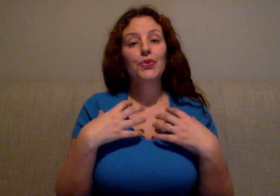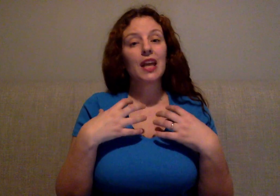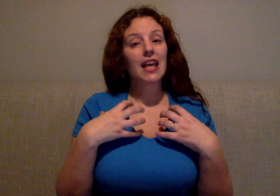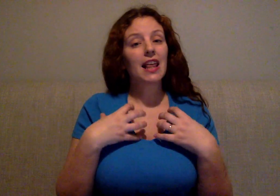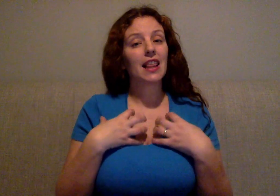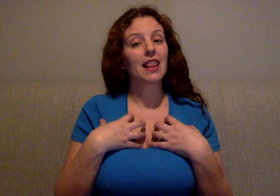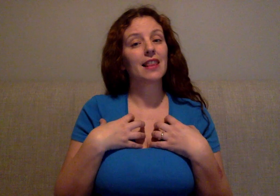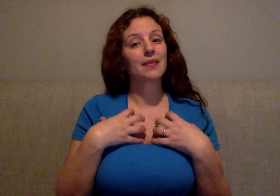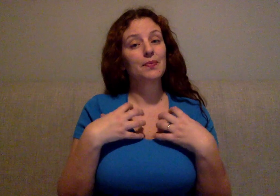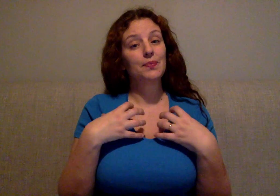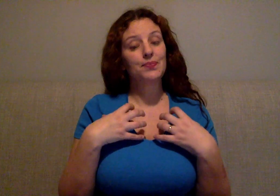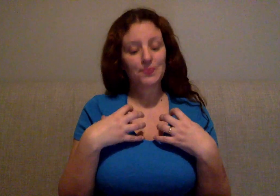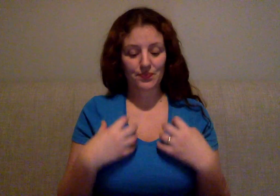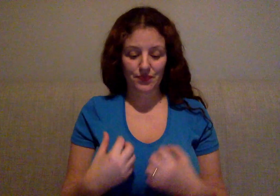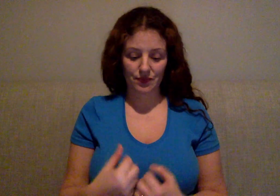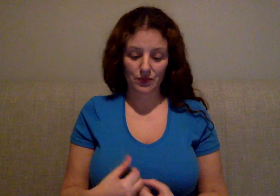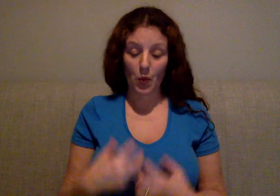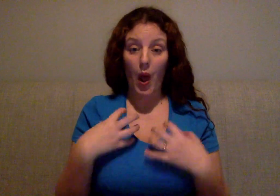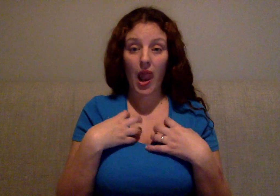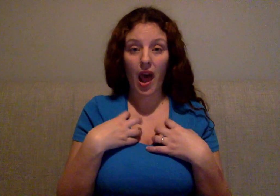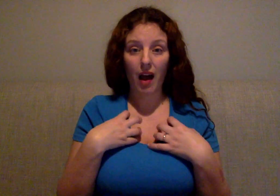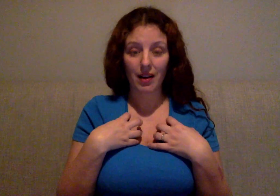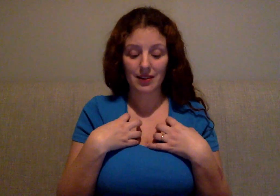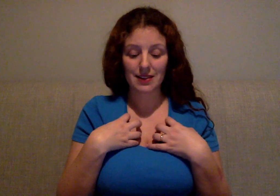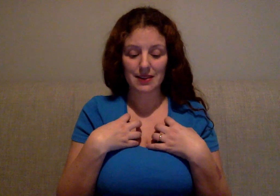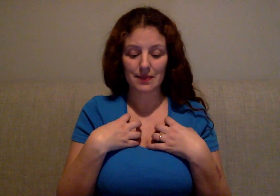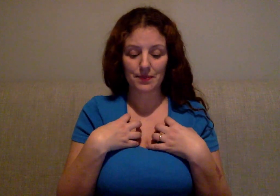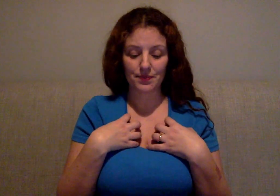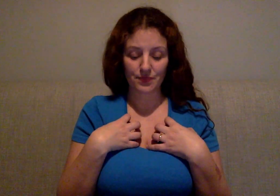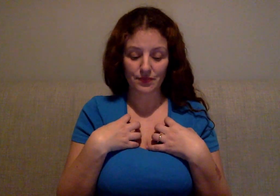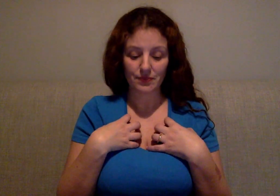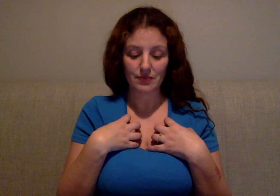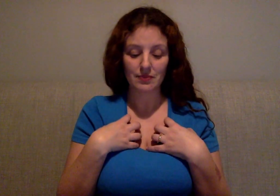BREATH LUNGS